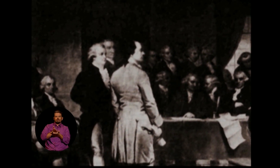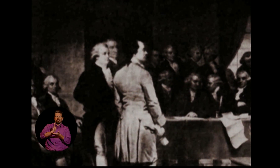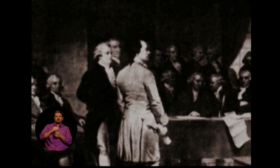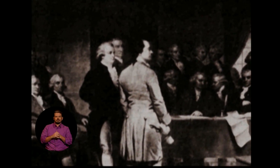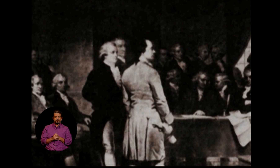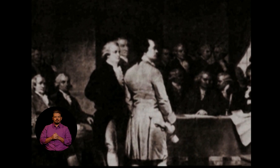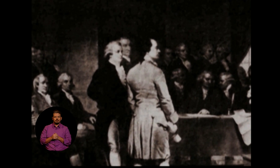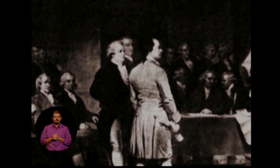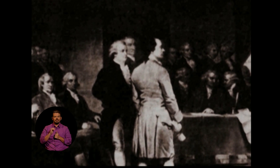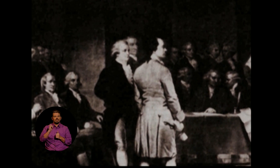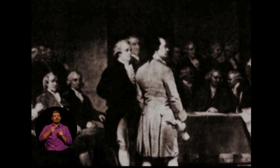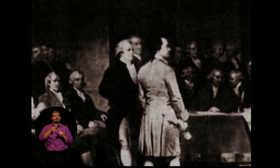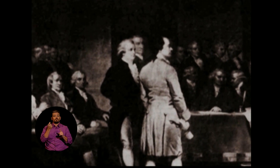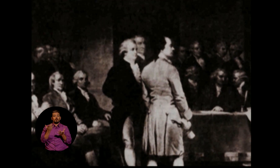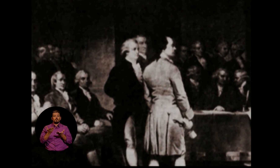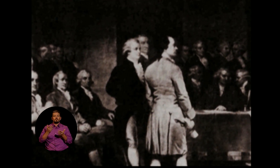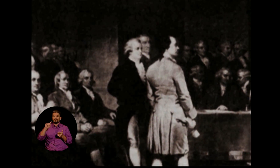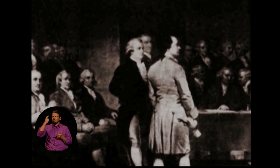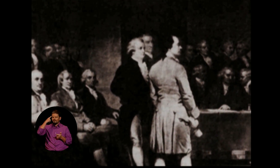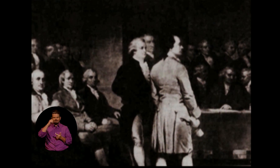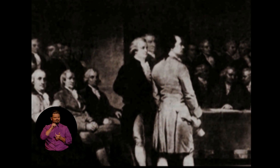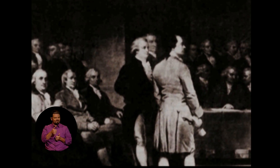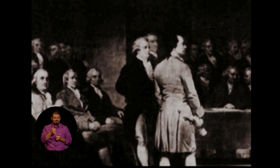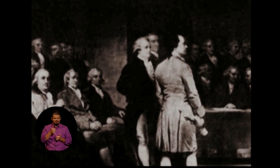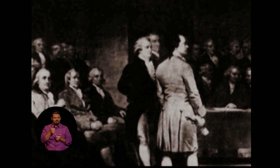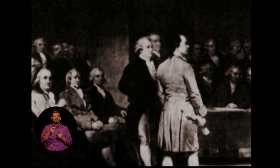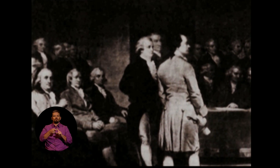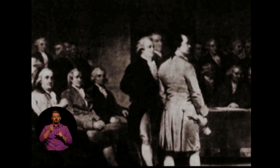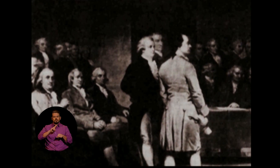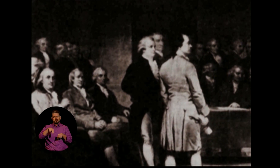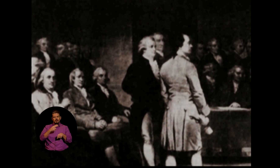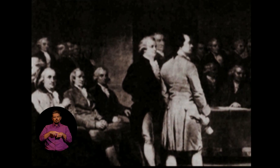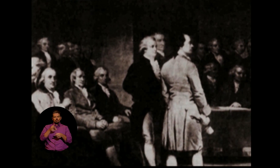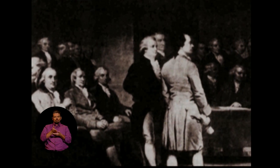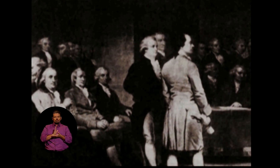THAT DERIVED NOT FROM GOVERNMENT, BUT INSTEAD WHERE THE NATURAL RIGHTS